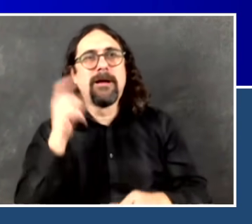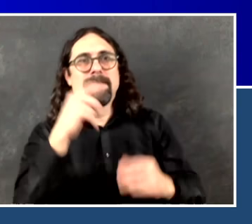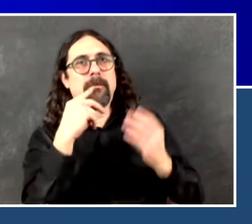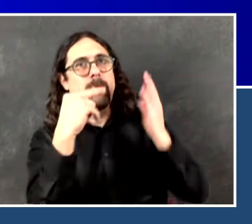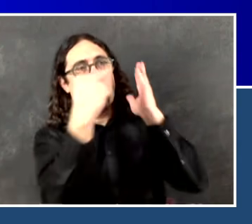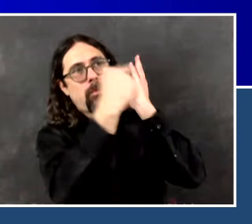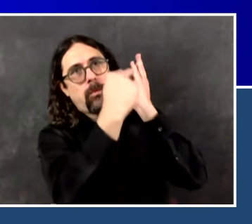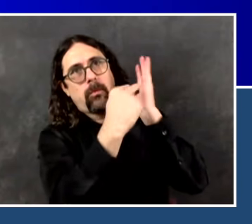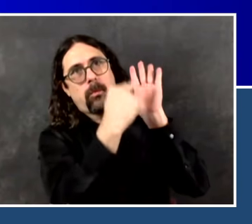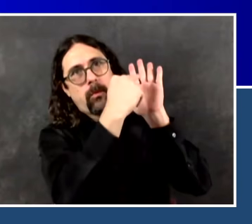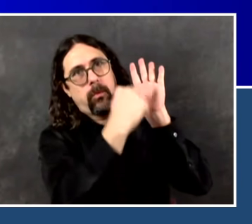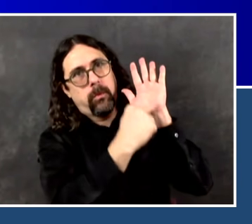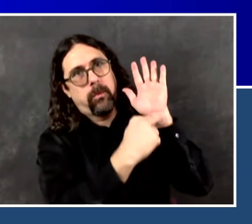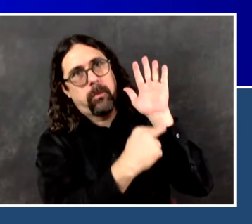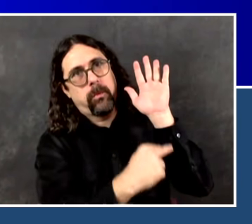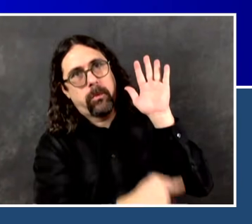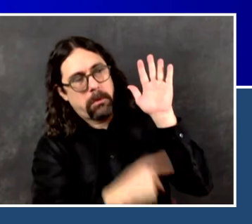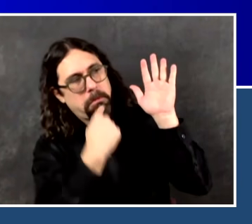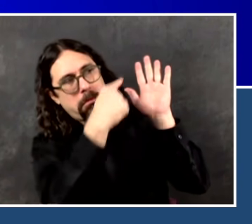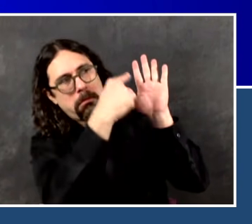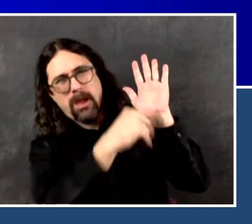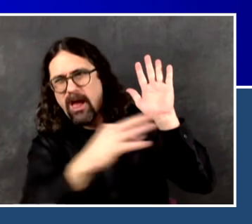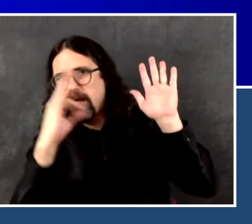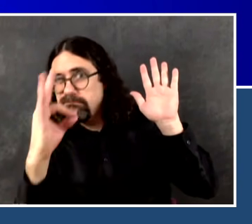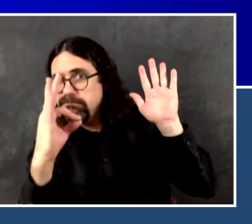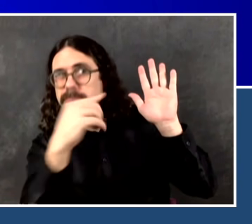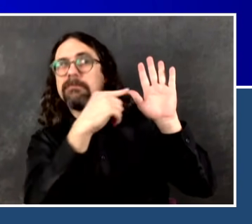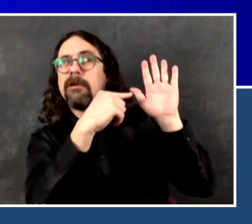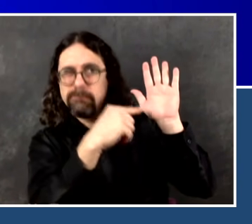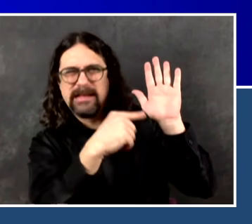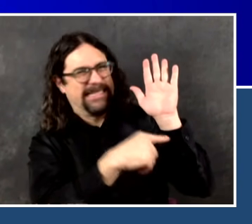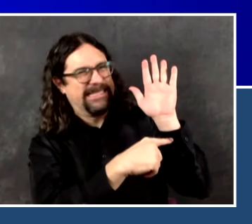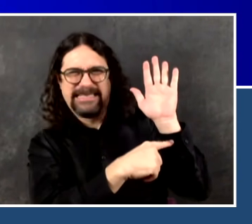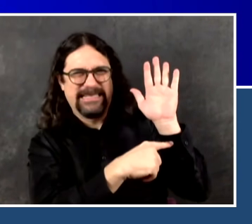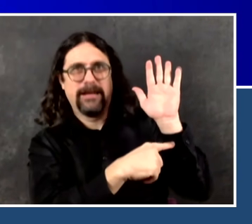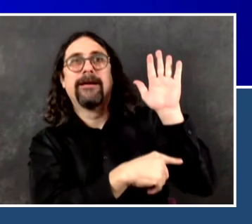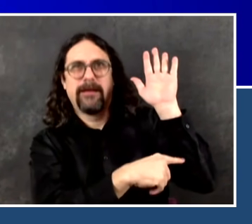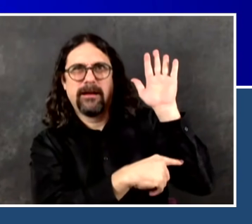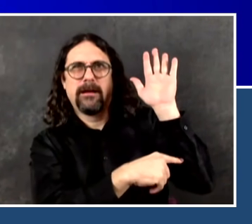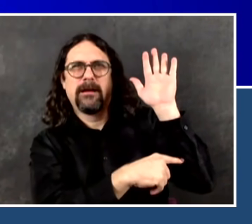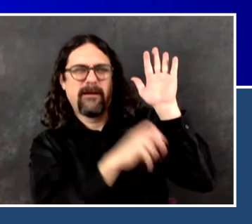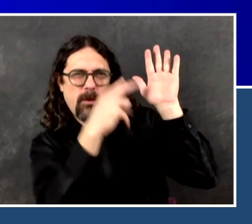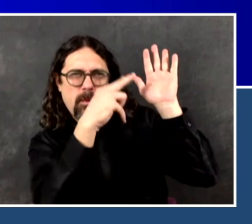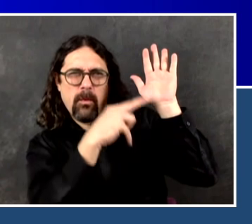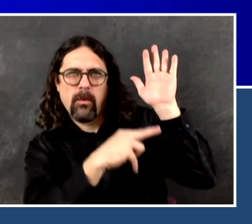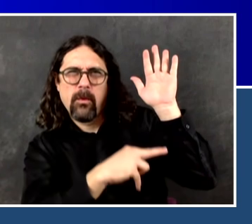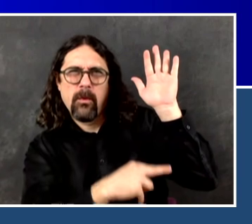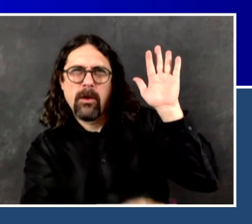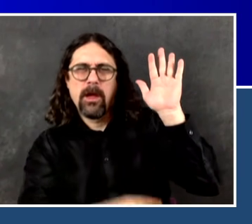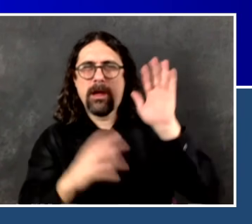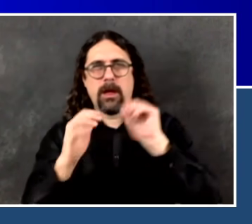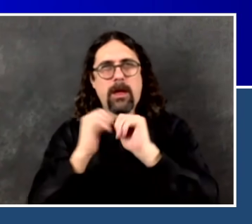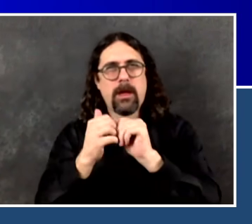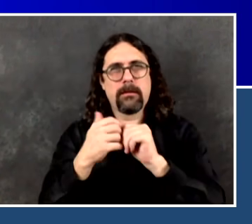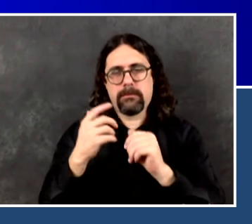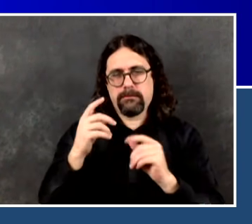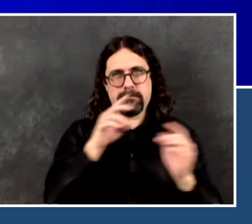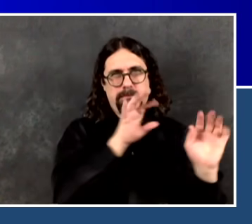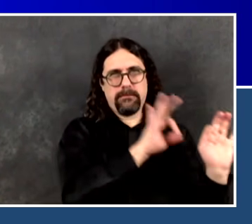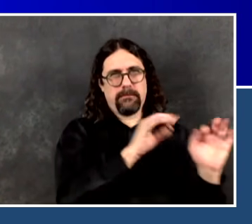LOOK NEAW AT EVERYTHING WE DO D ANS EEWHAT WORKS AND WHAT DOESN'T WORK. WHAT ABOUT OUR CITY GOVERNMENT STRUCTURE MIGHT BE OUTDATED OR